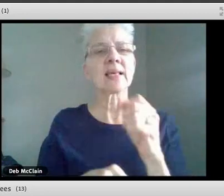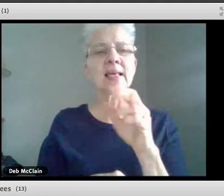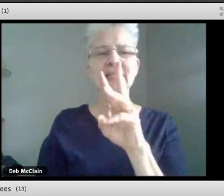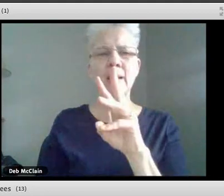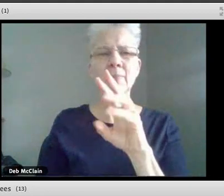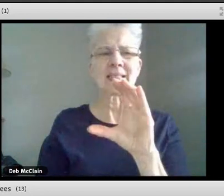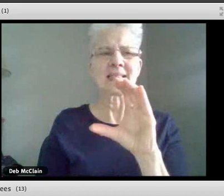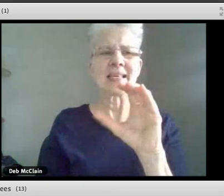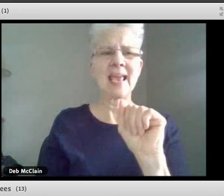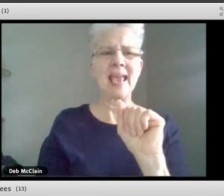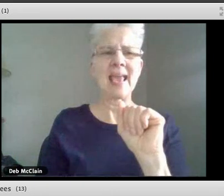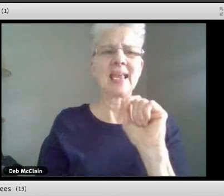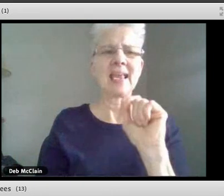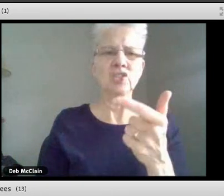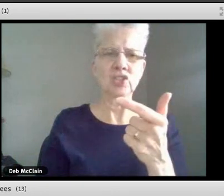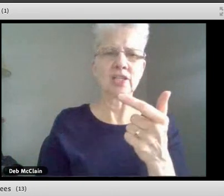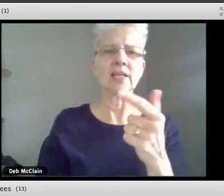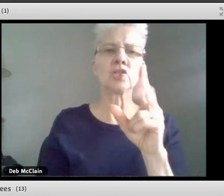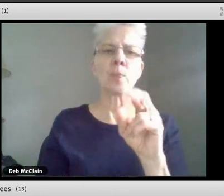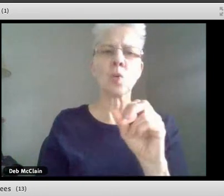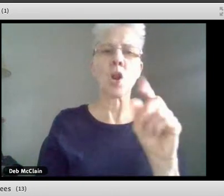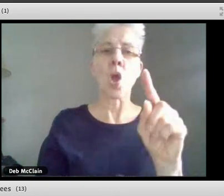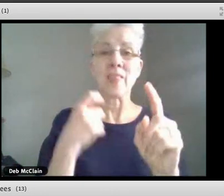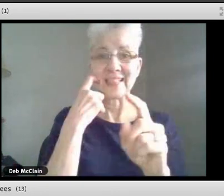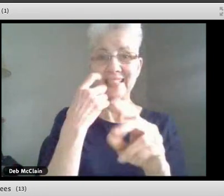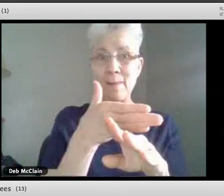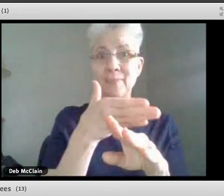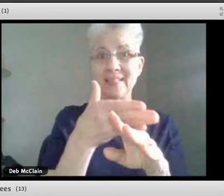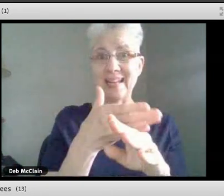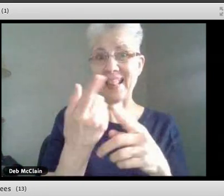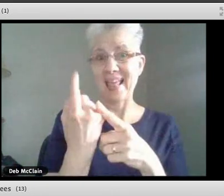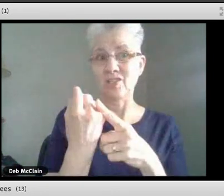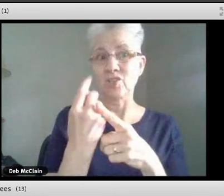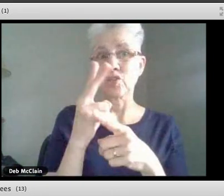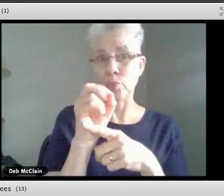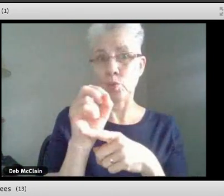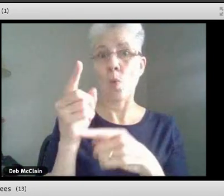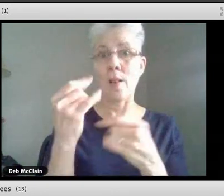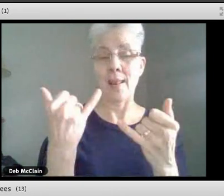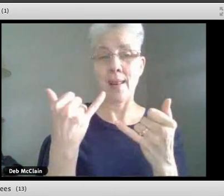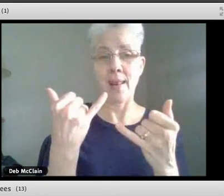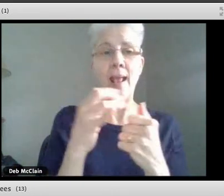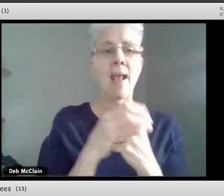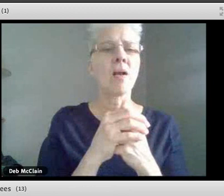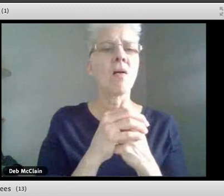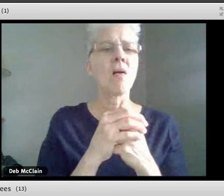and then they just updated it last year to include 2.1, which focuses on mobile devices.